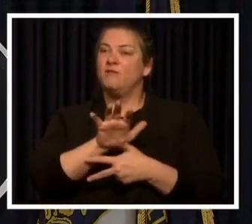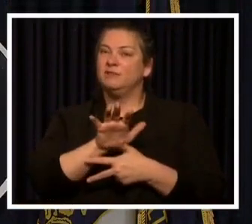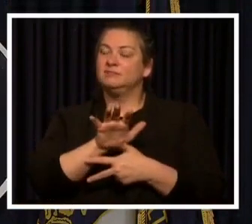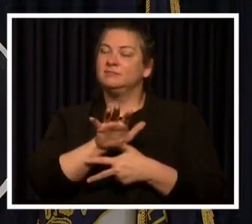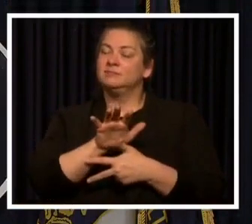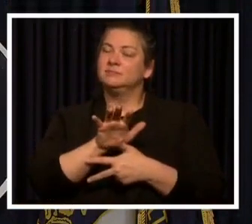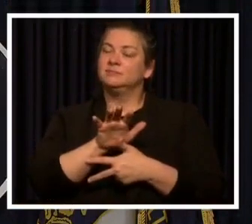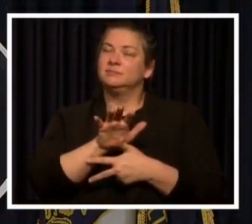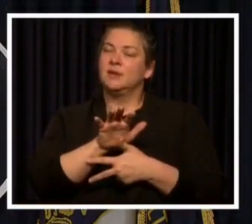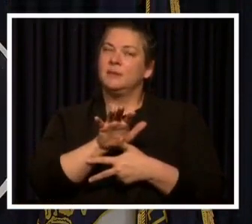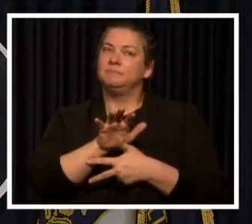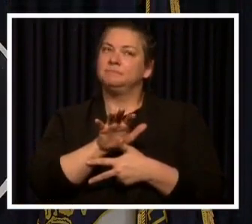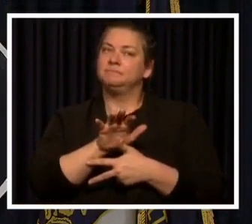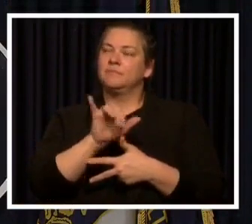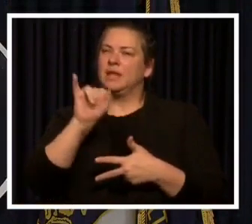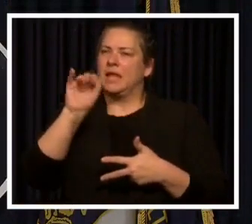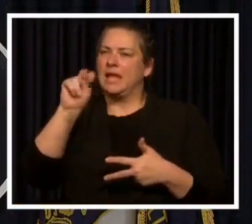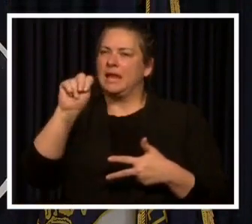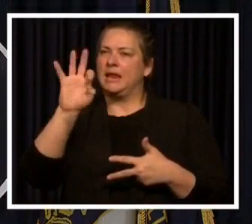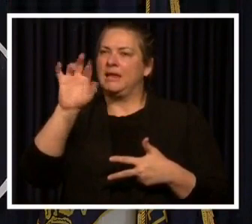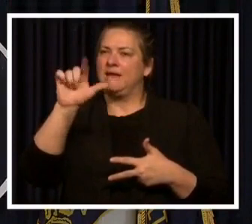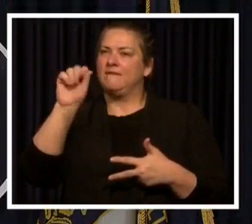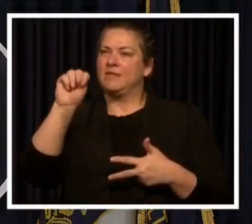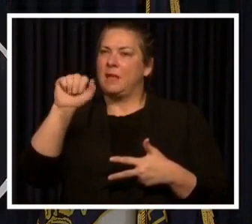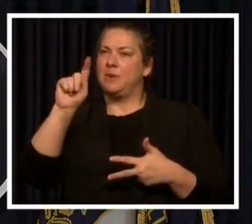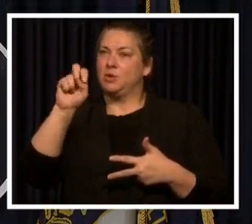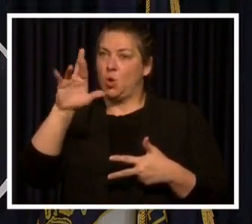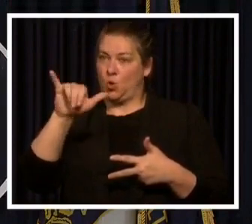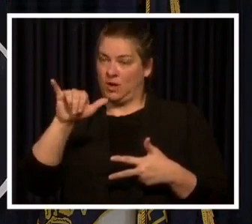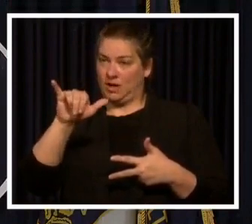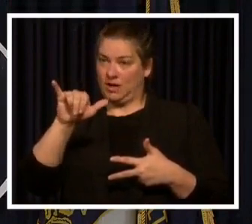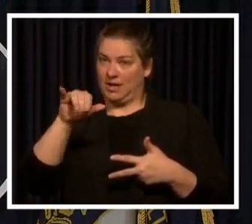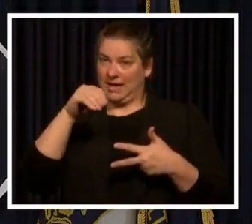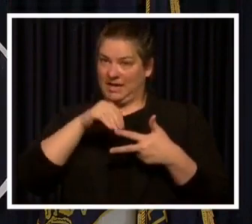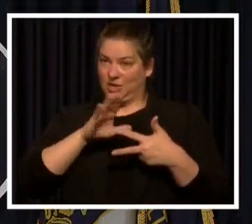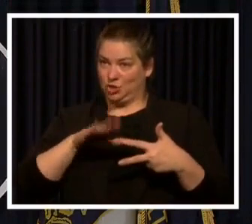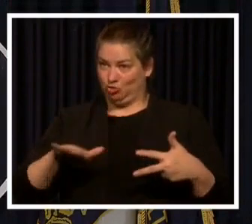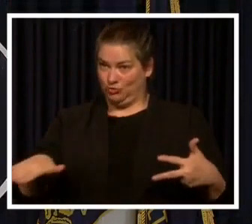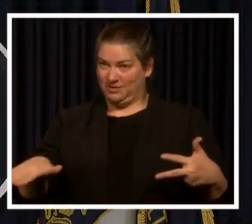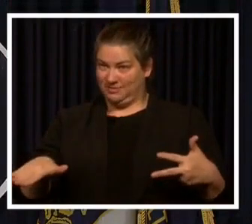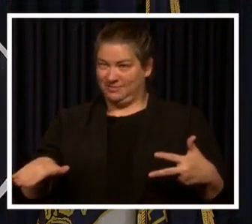DR. STACK IS GOING TO TALK ABOUT PHASE THREE OF HEALTH CARE, WHICH STARTS TODAY.